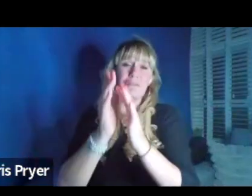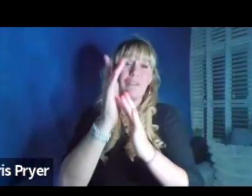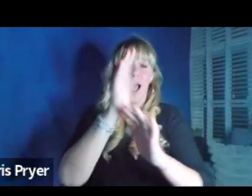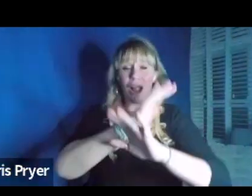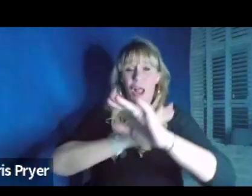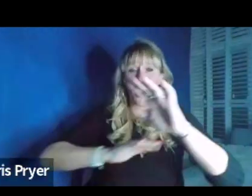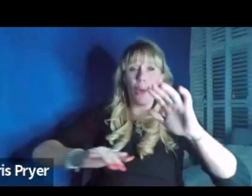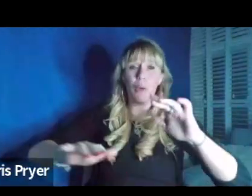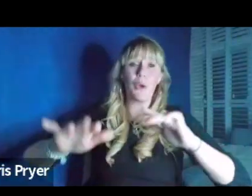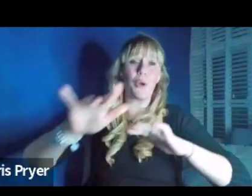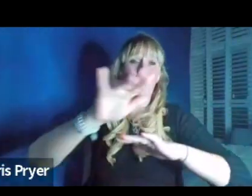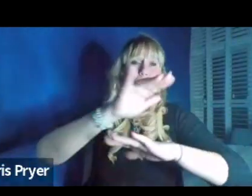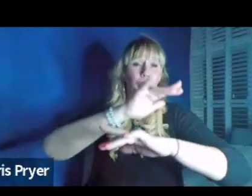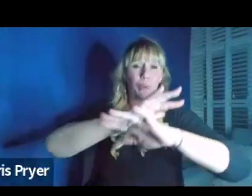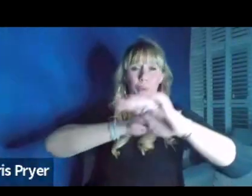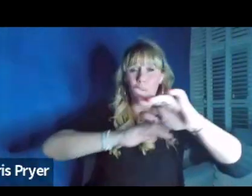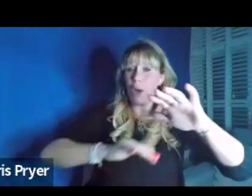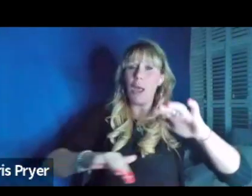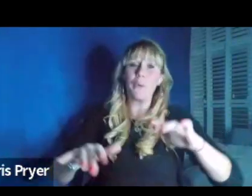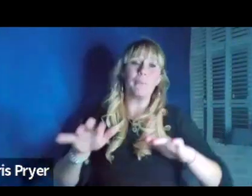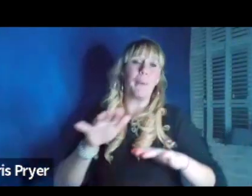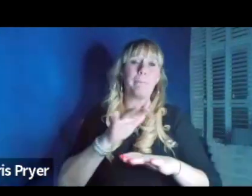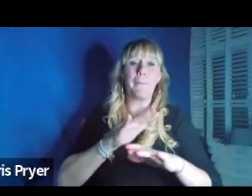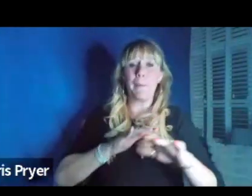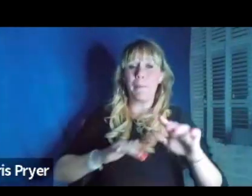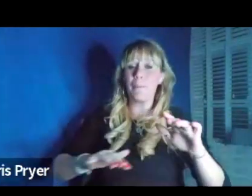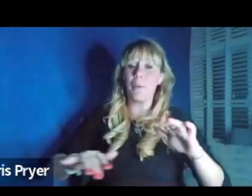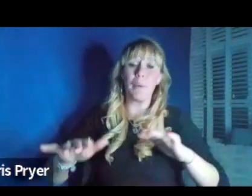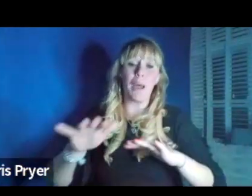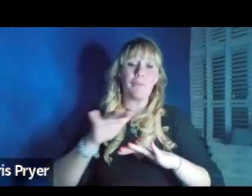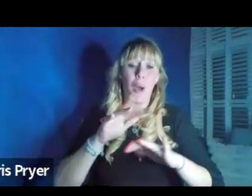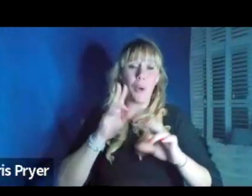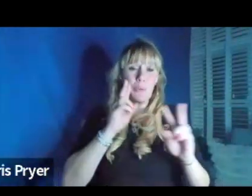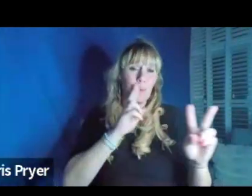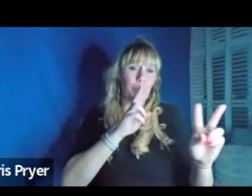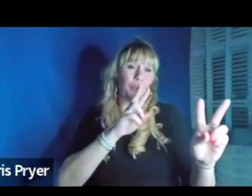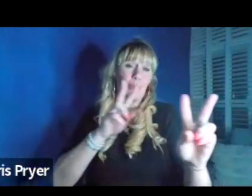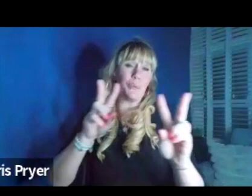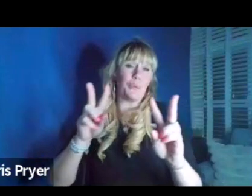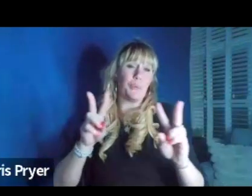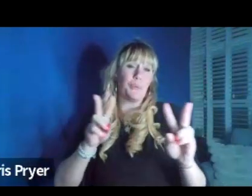Kooka burra kooka burra gum tree,